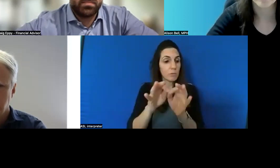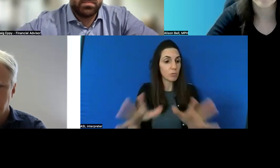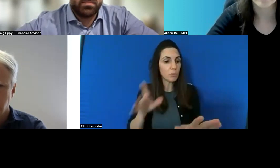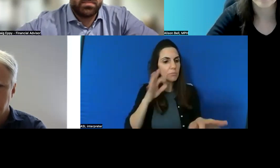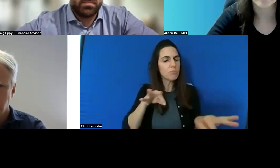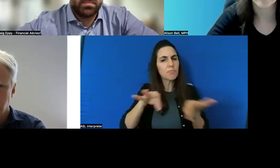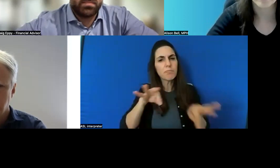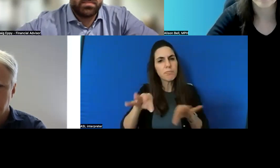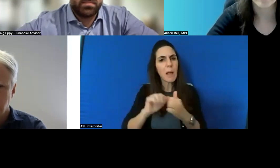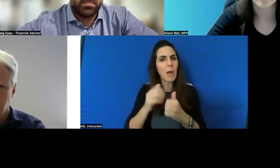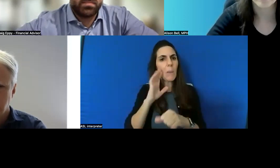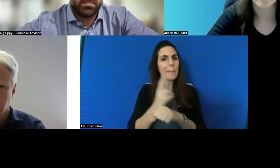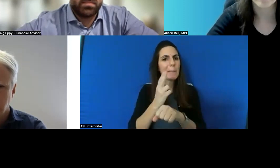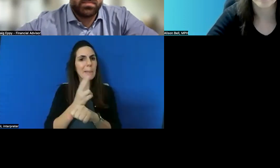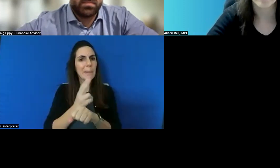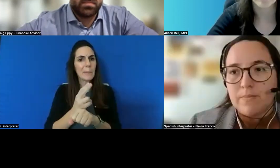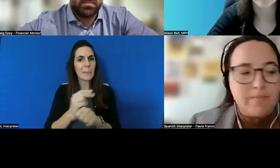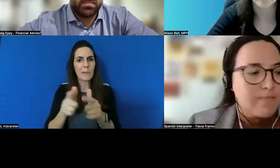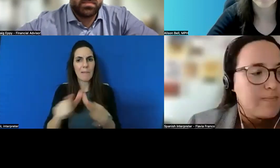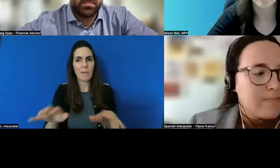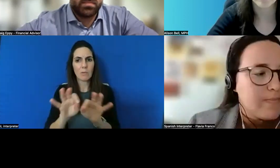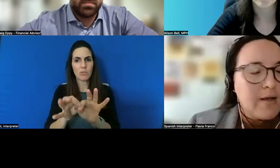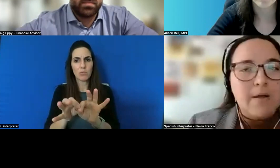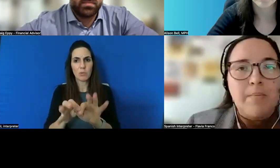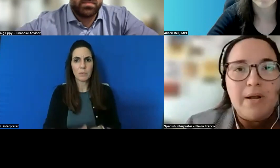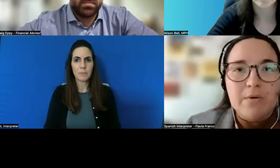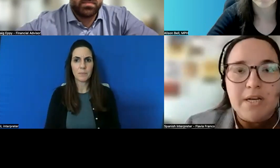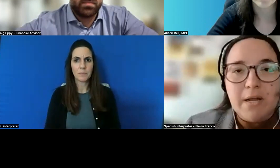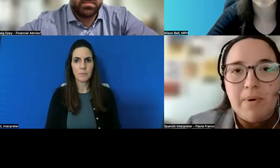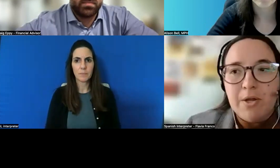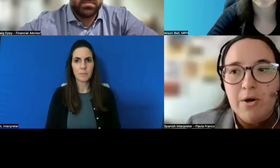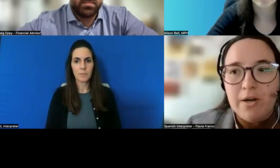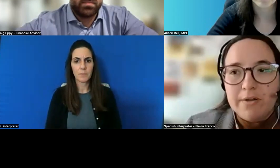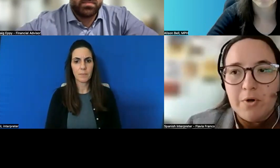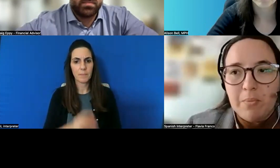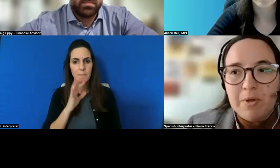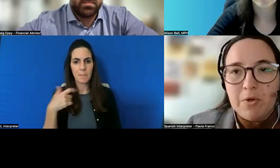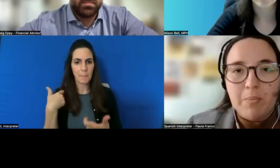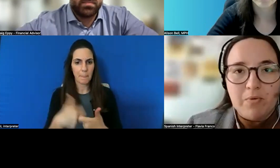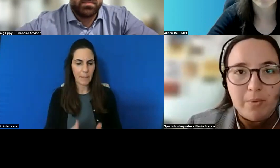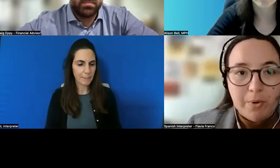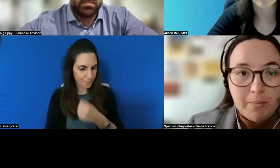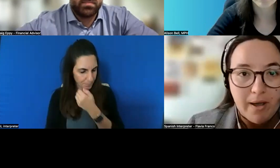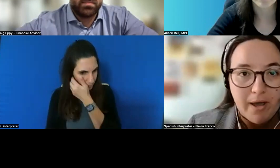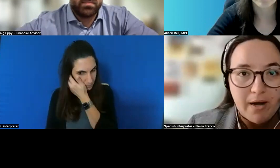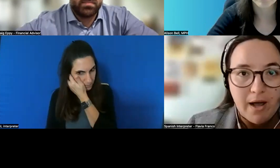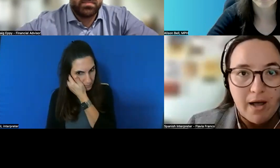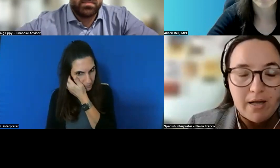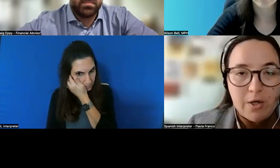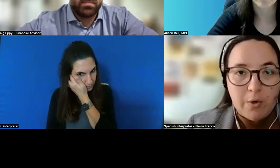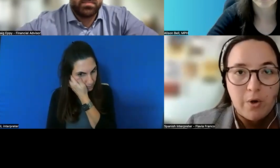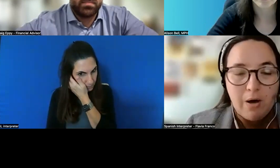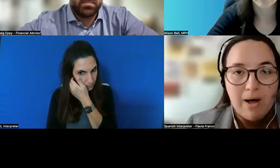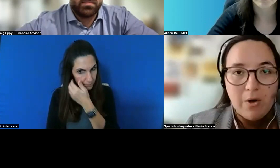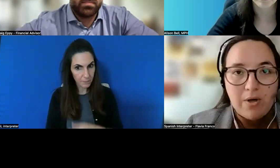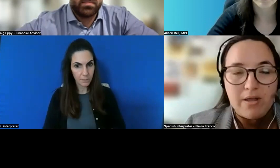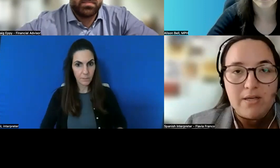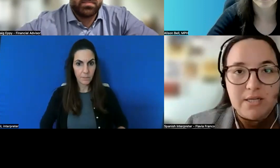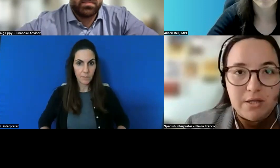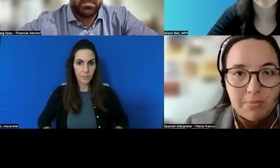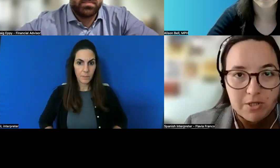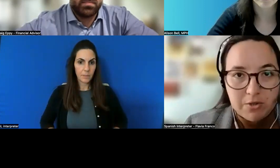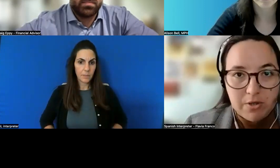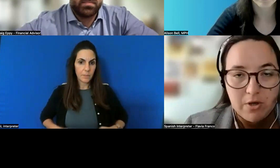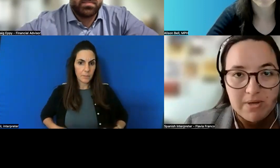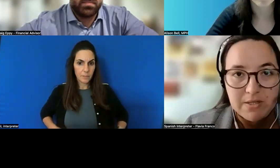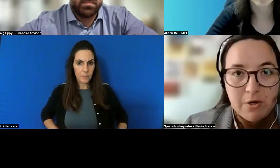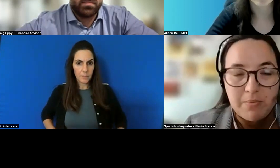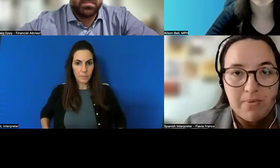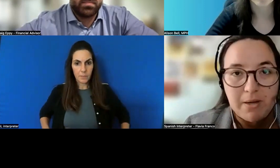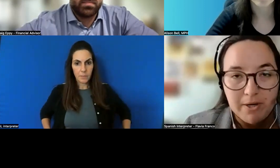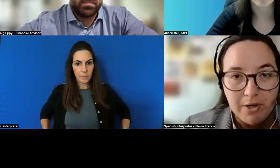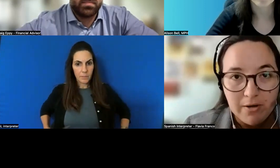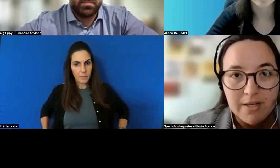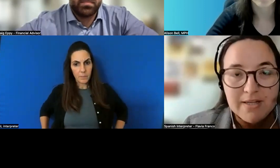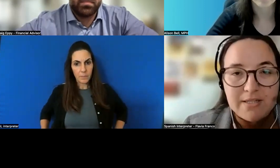features